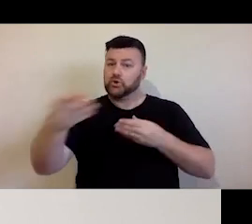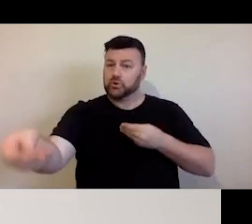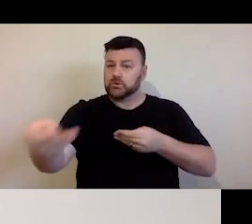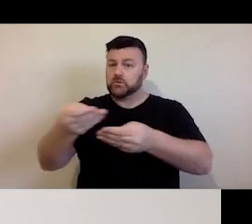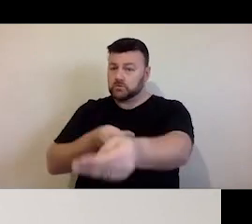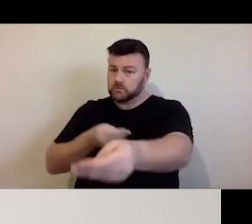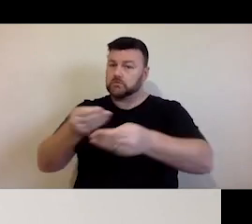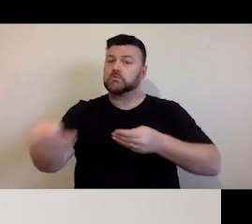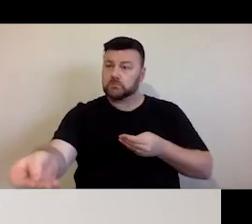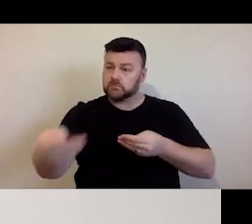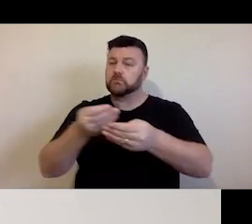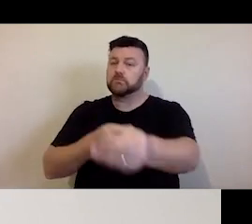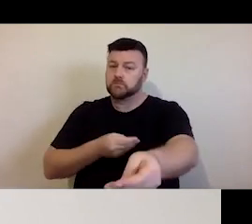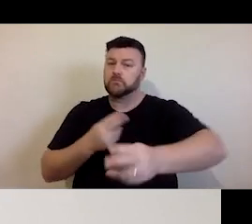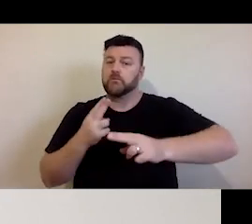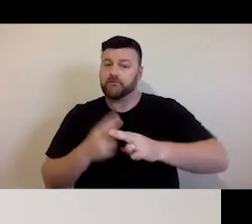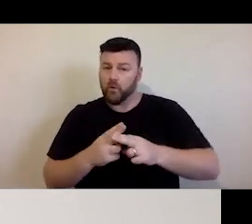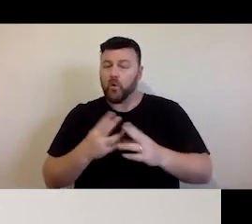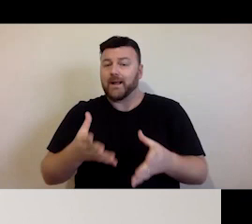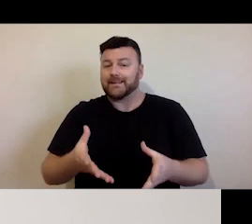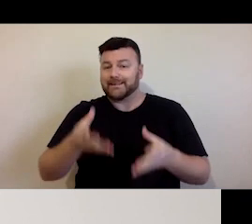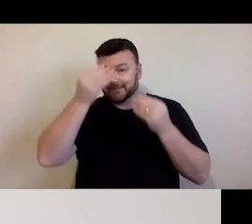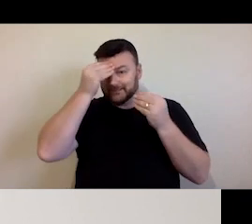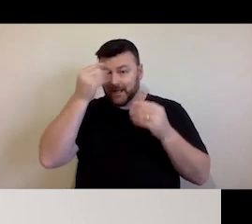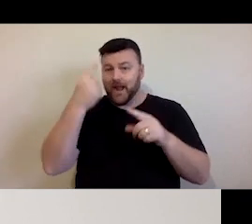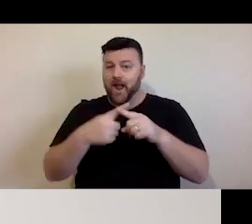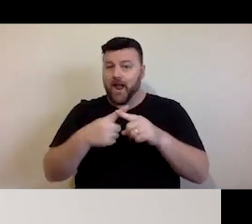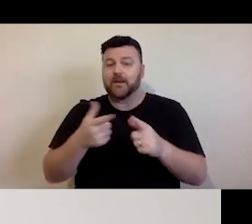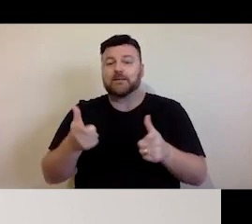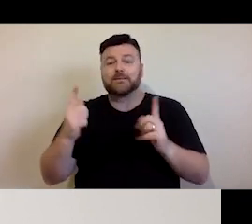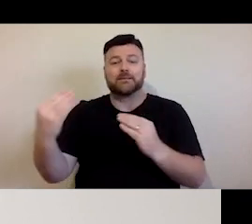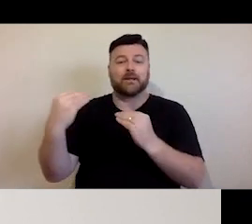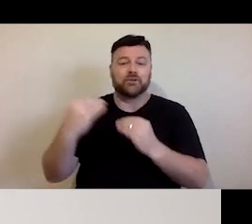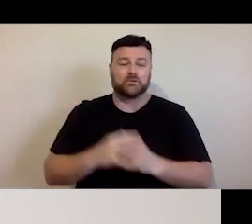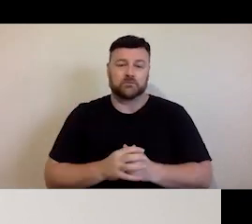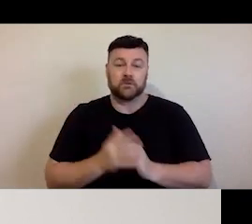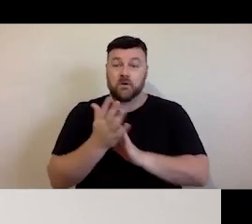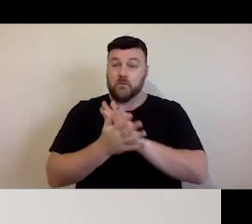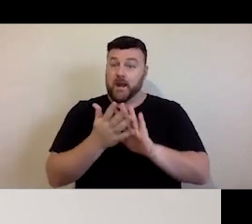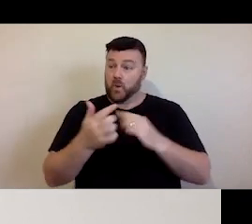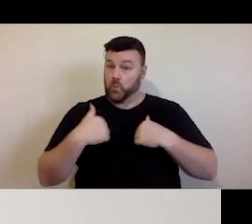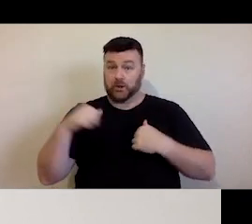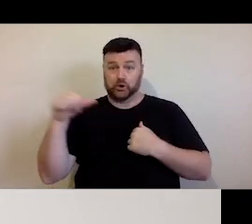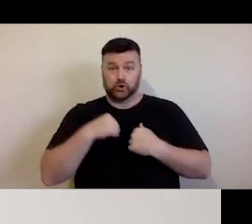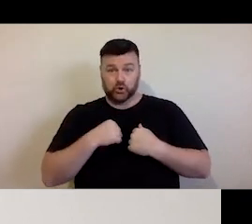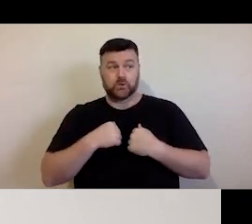learning. That is, we should be prepared to share that we know about